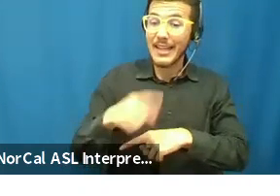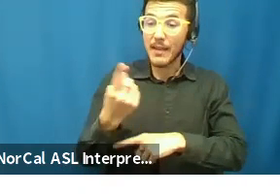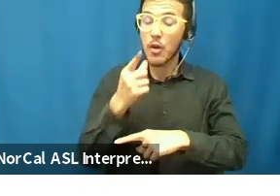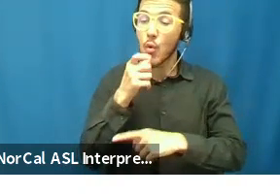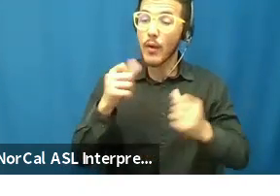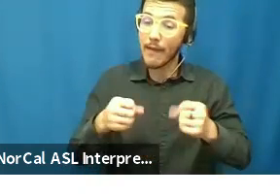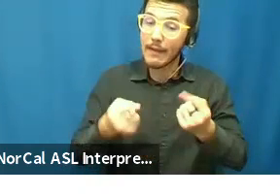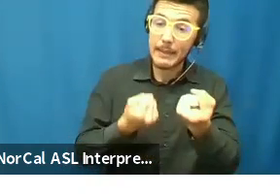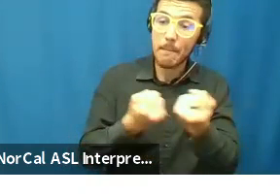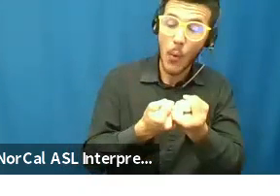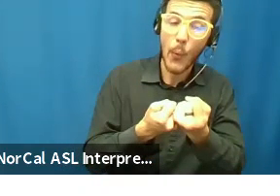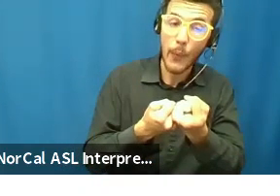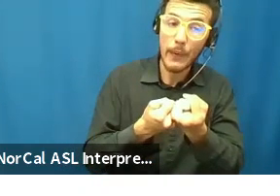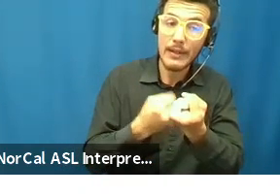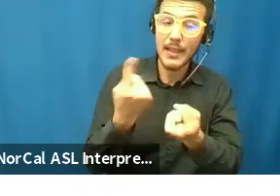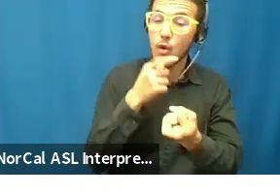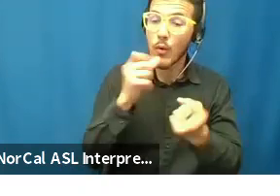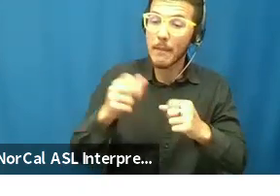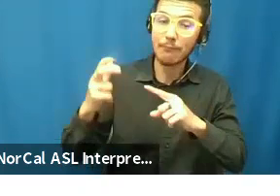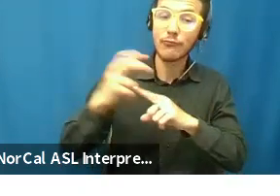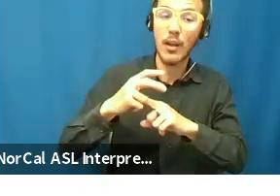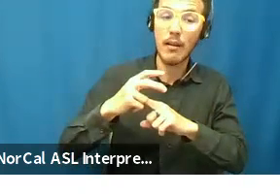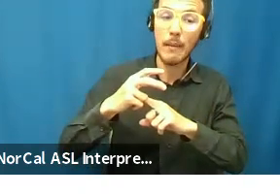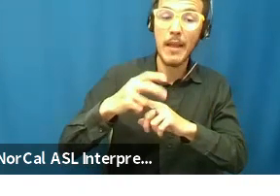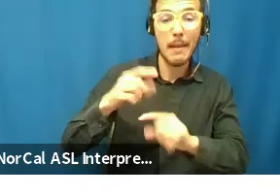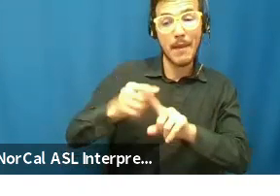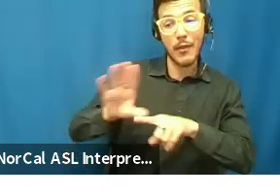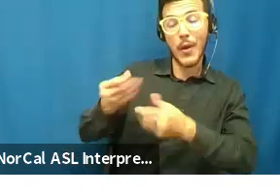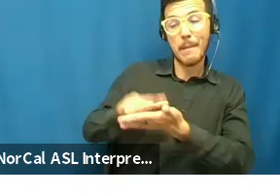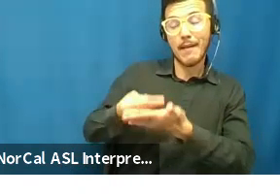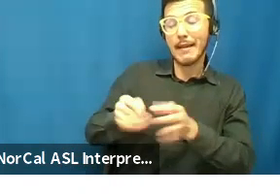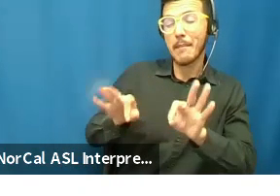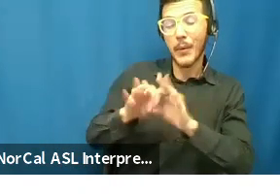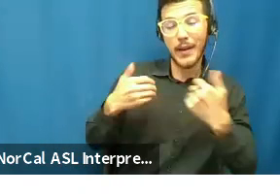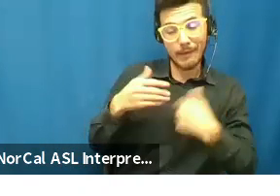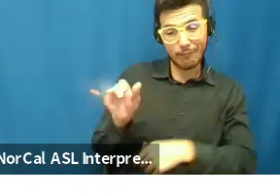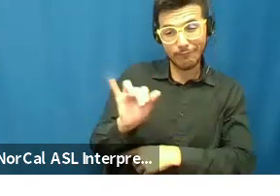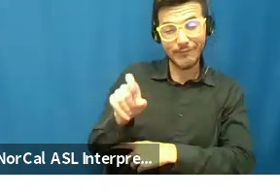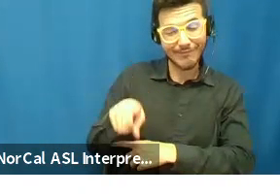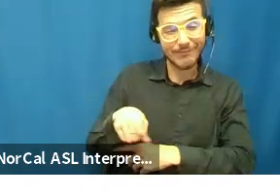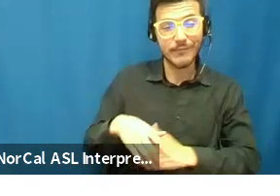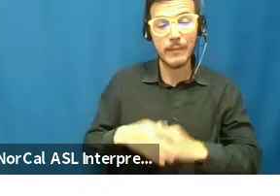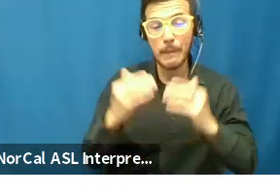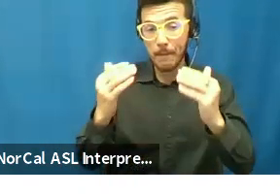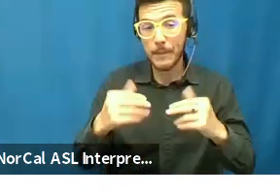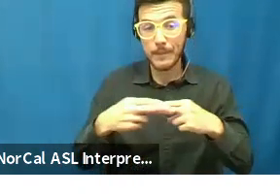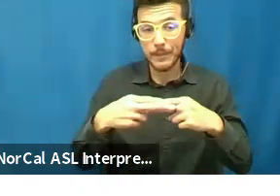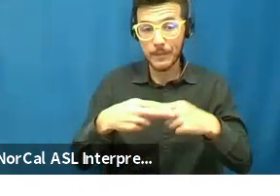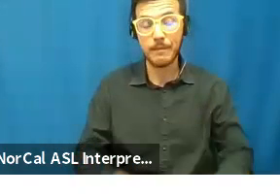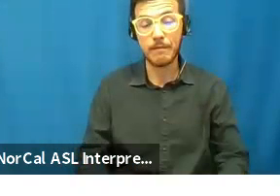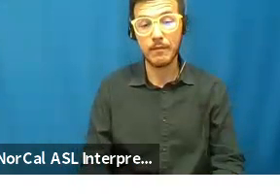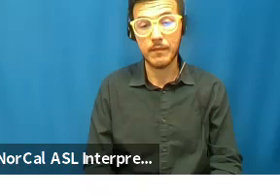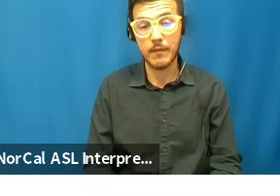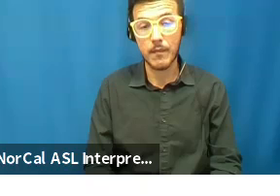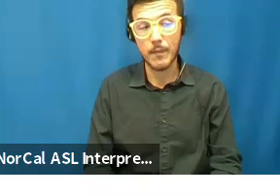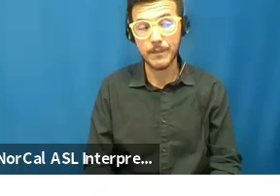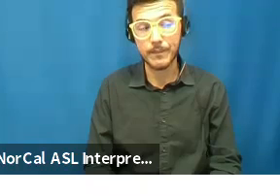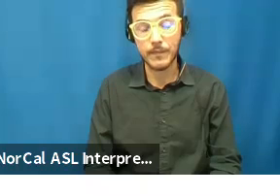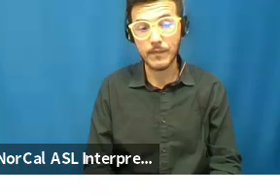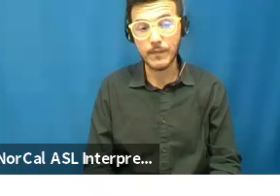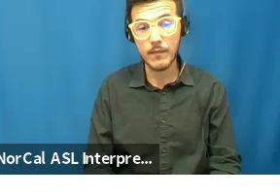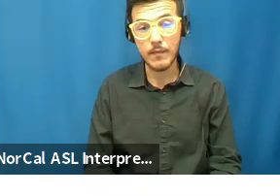And you also need, of course, their money. Next slide. Conversely, those who have felt